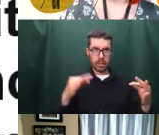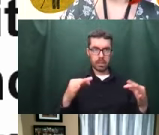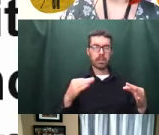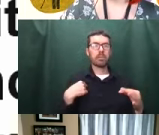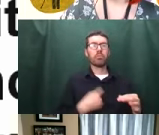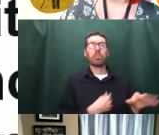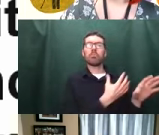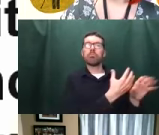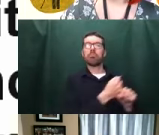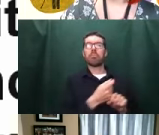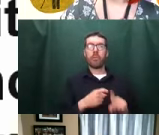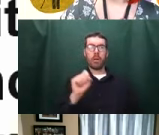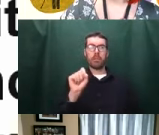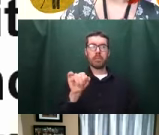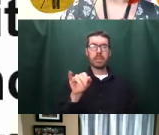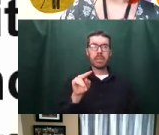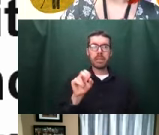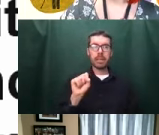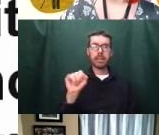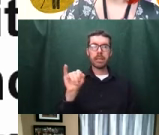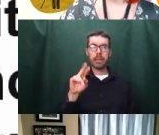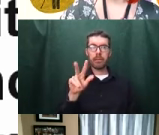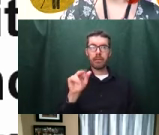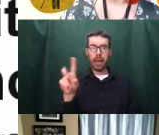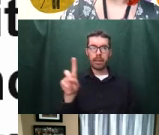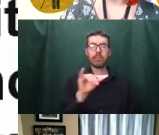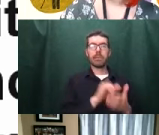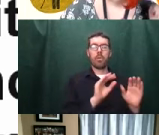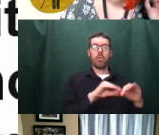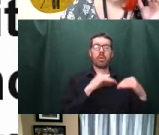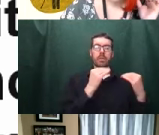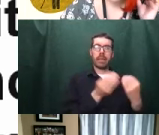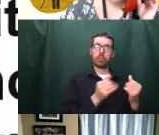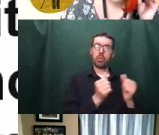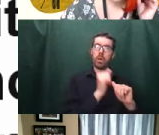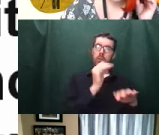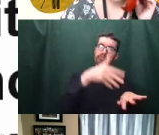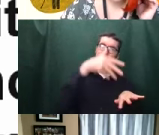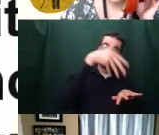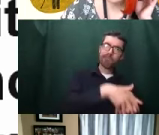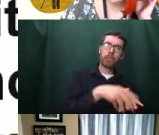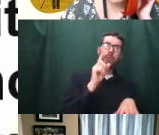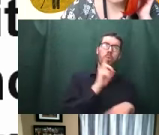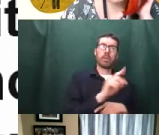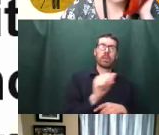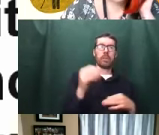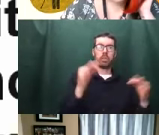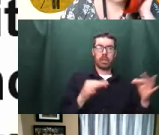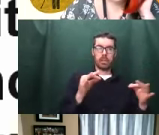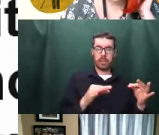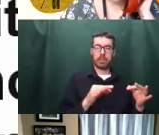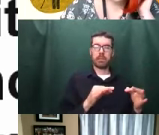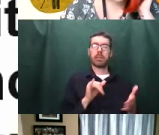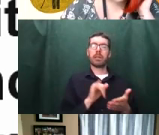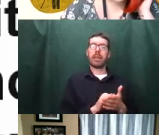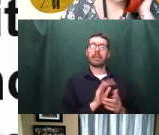an organization routed in disability justice as an intersectional movement pioneered by